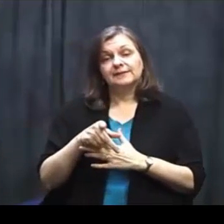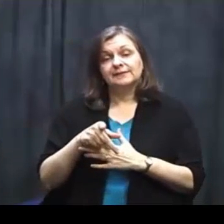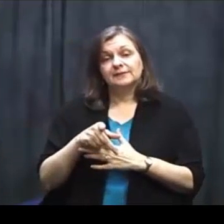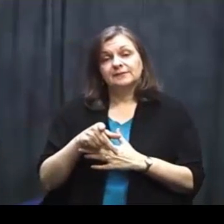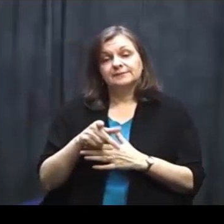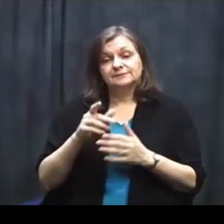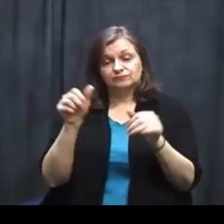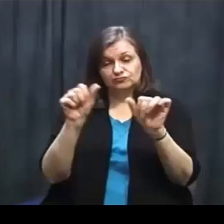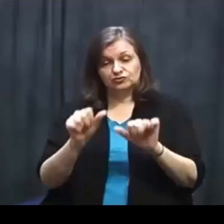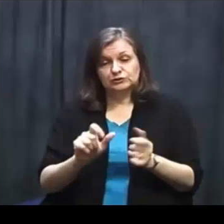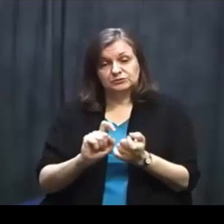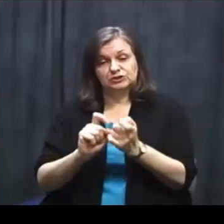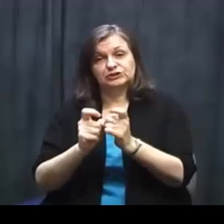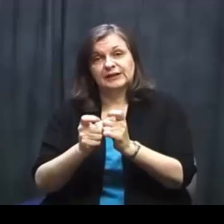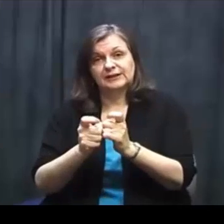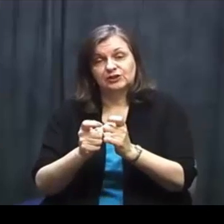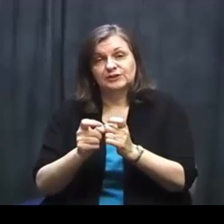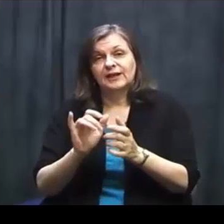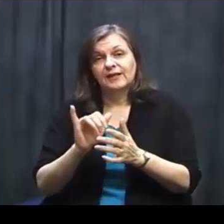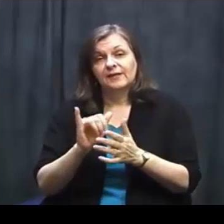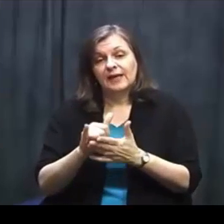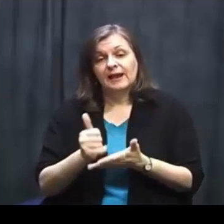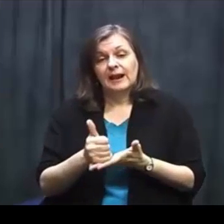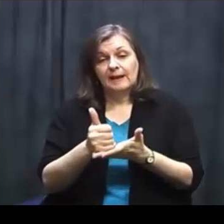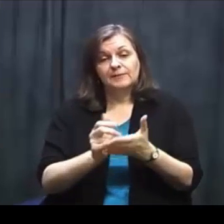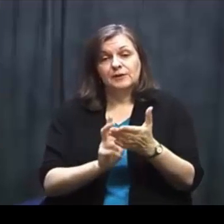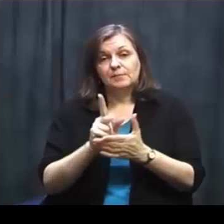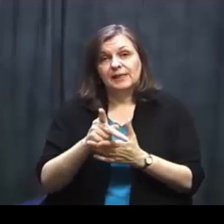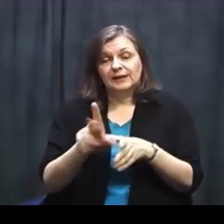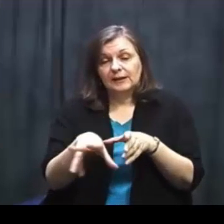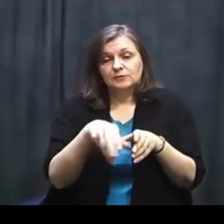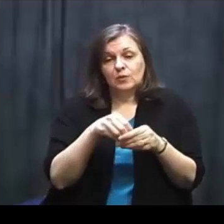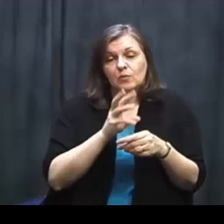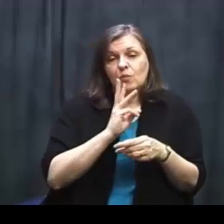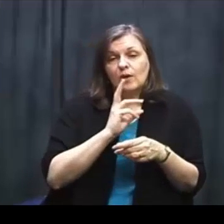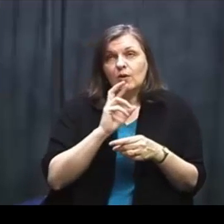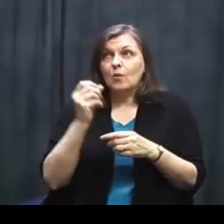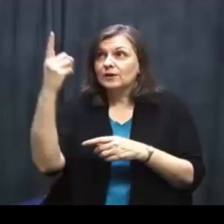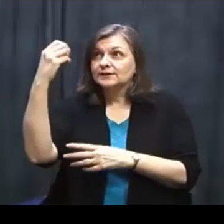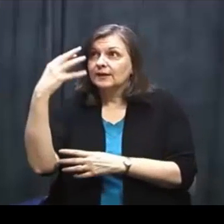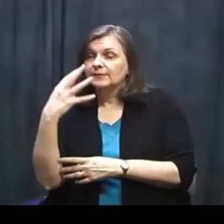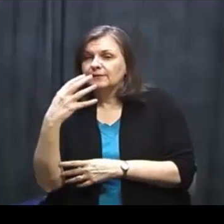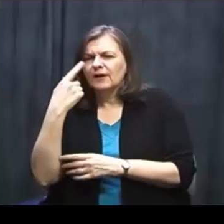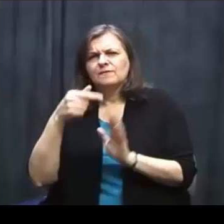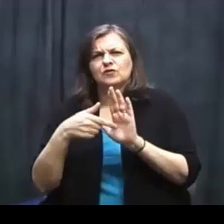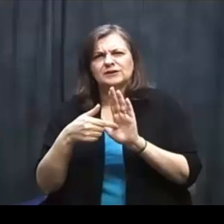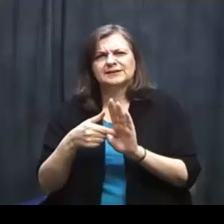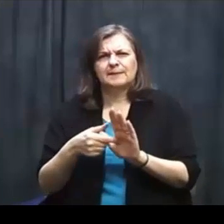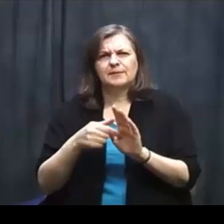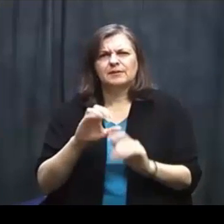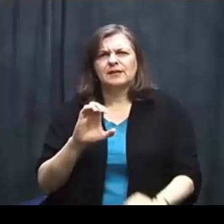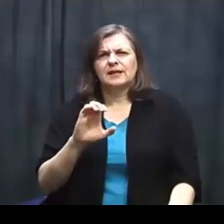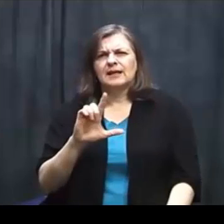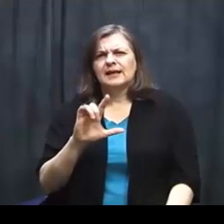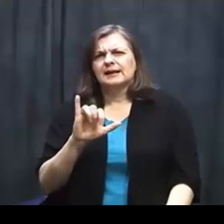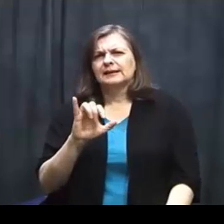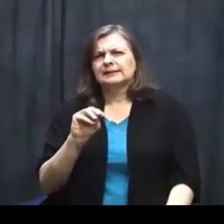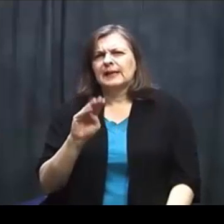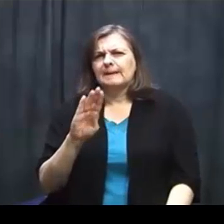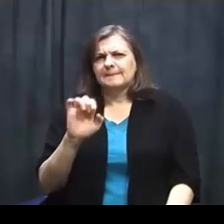be better at getting water and sunshine. I have climbing listed for you